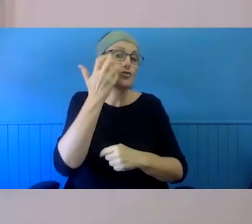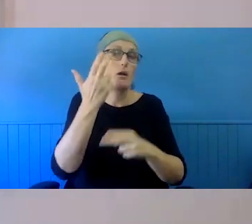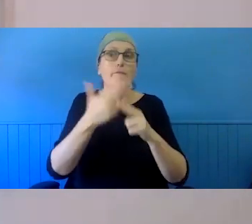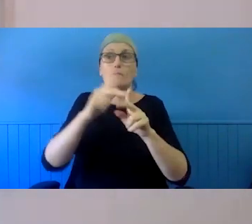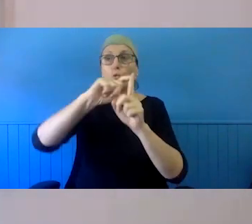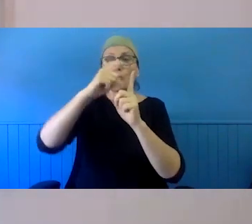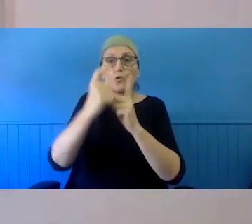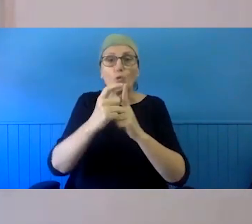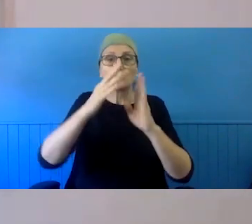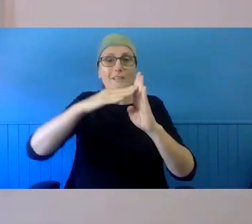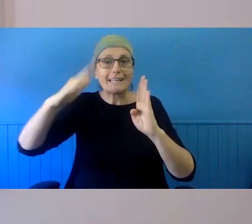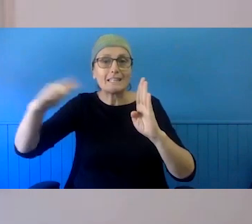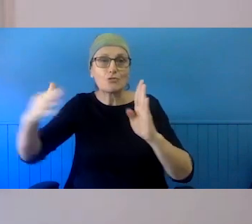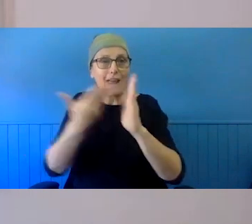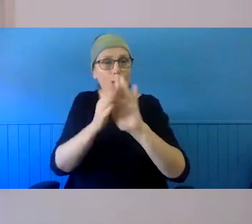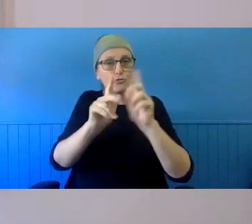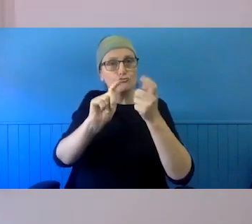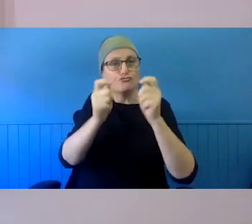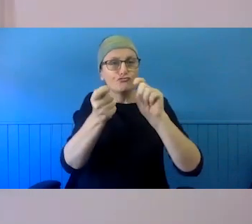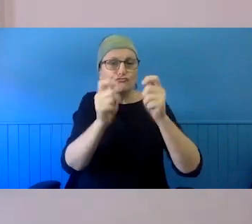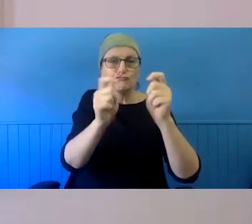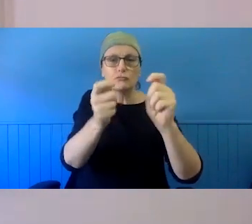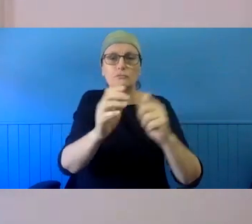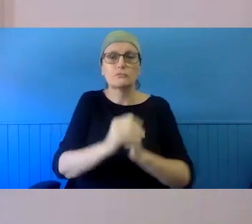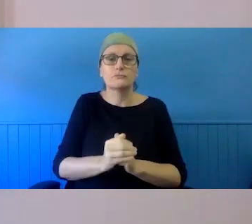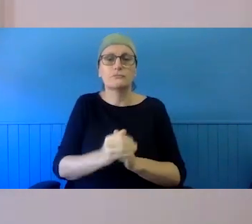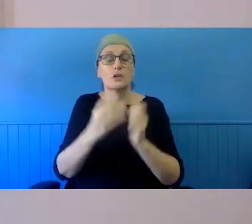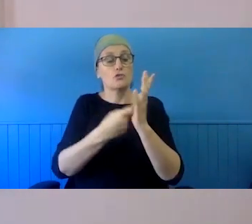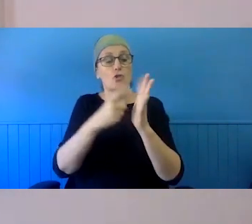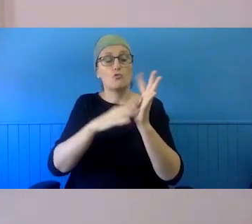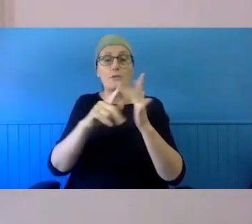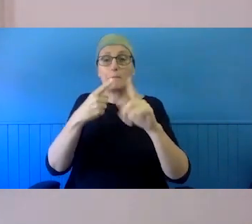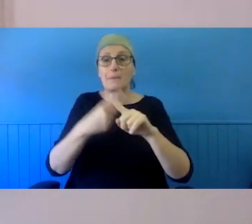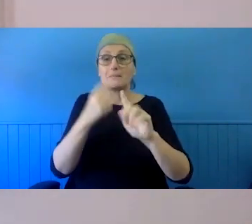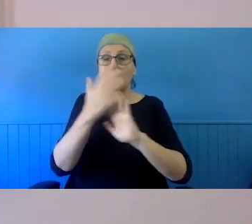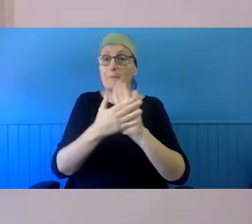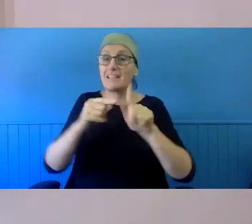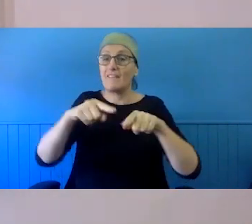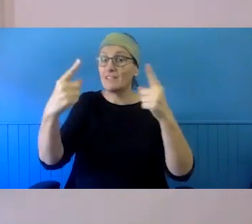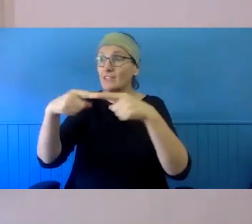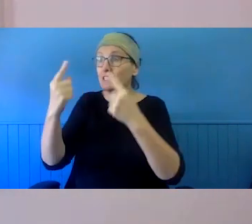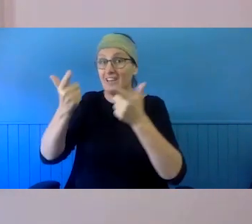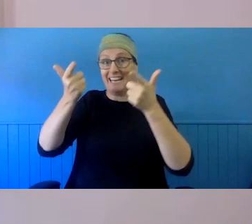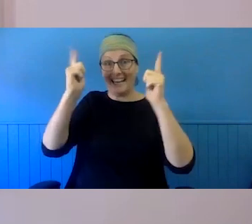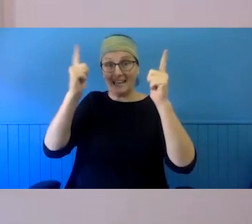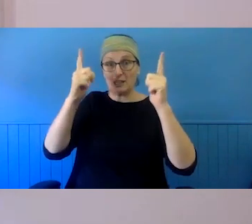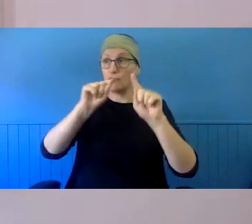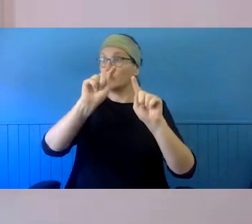sorts that brings together leaders from across industries to share ideas around technology, entrepreneurship, culture, and